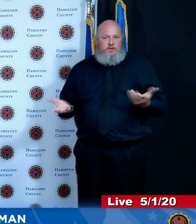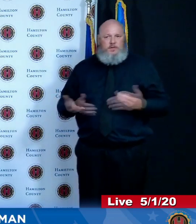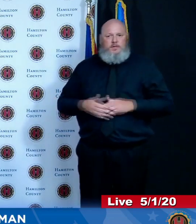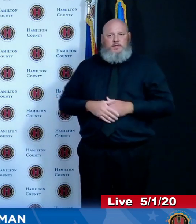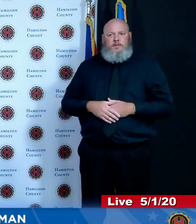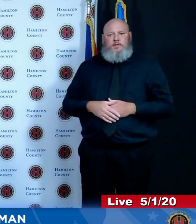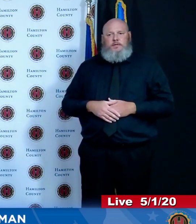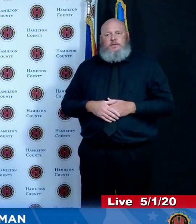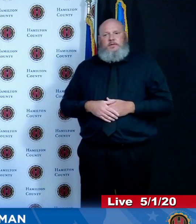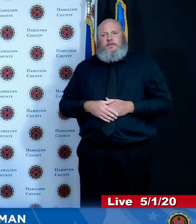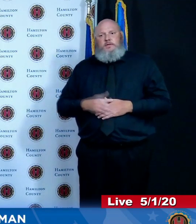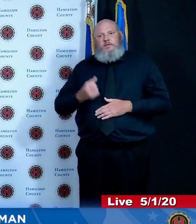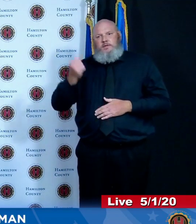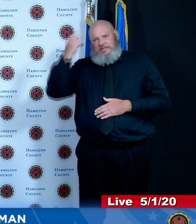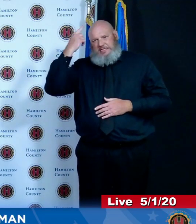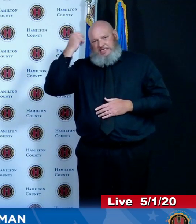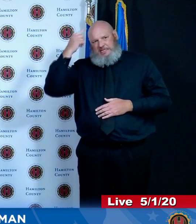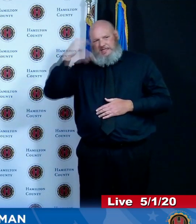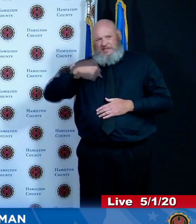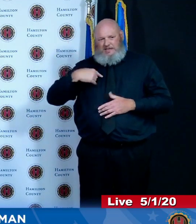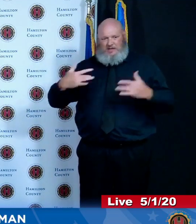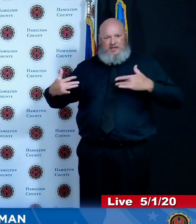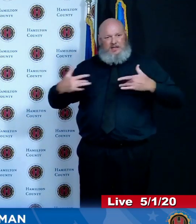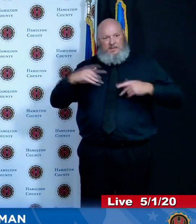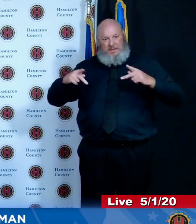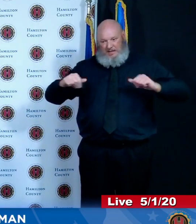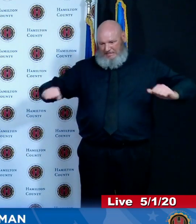think that organizers need to take all of these things into consideration as